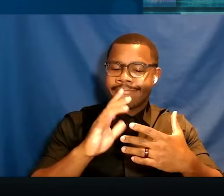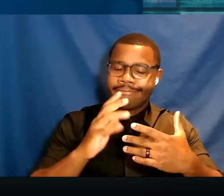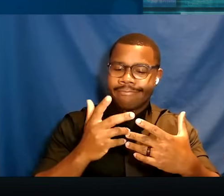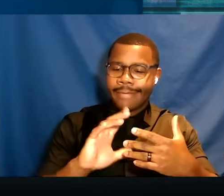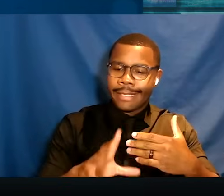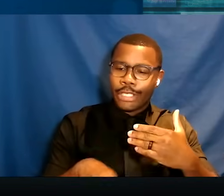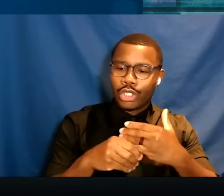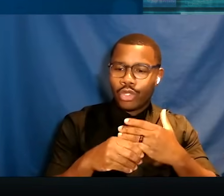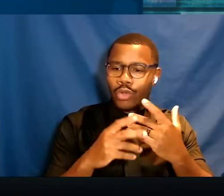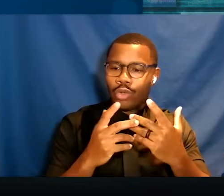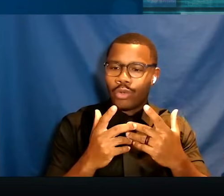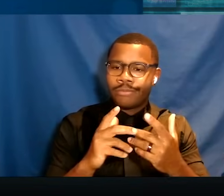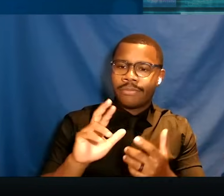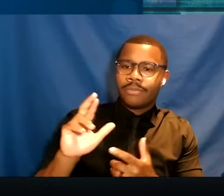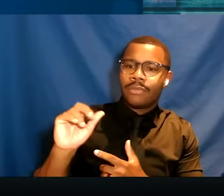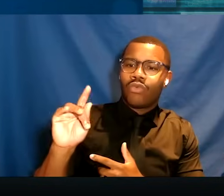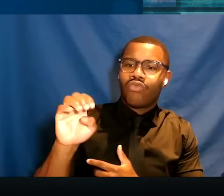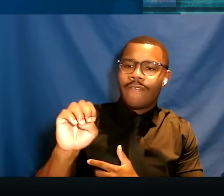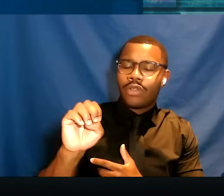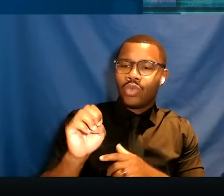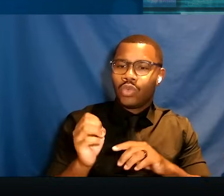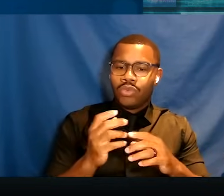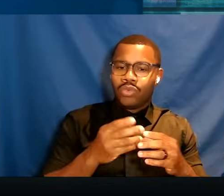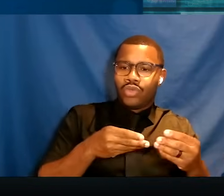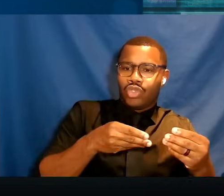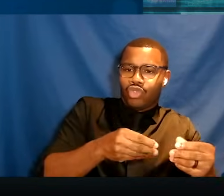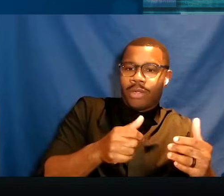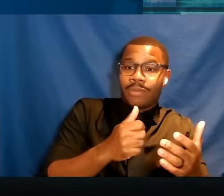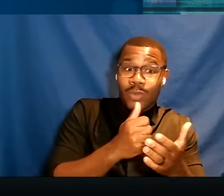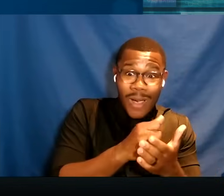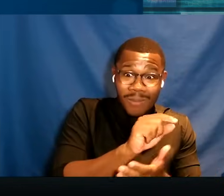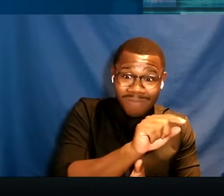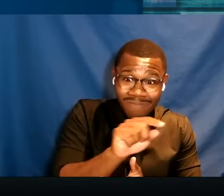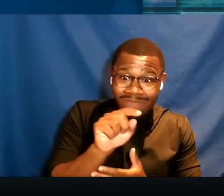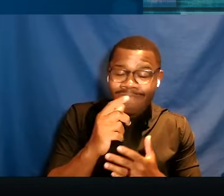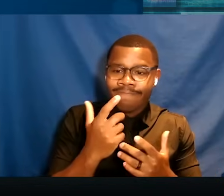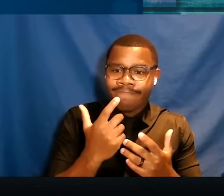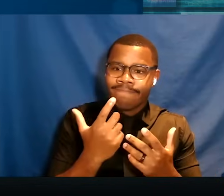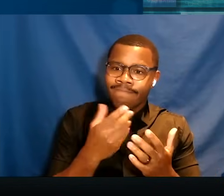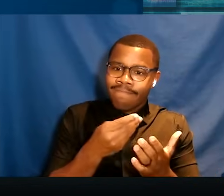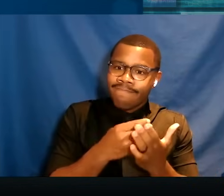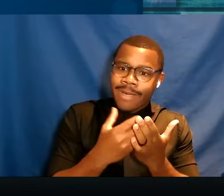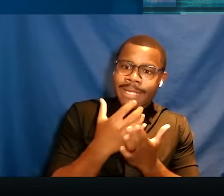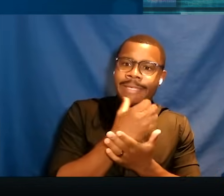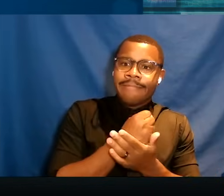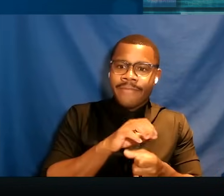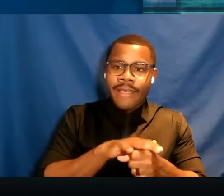that helps make it possible to make a living working in streaming projects. And I don't know about you, but I'm very excited about that.